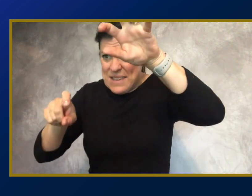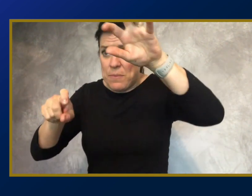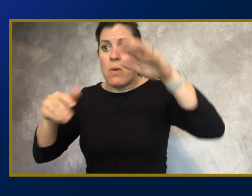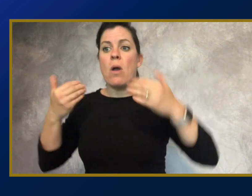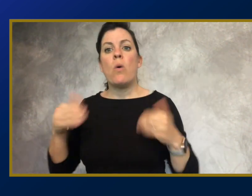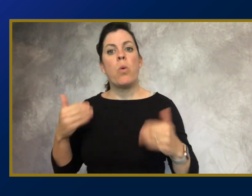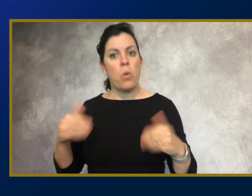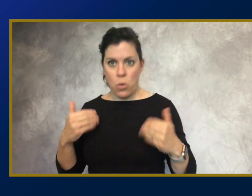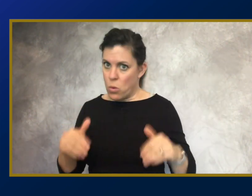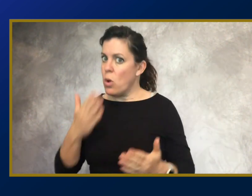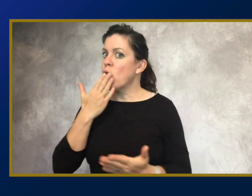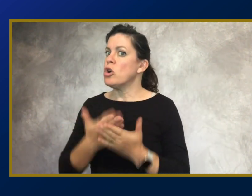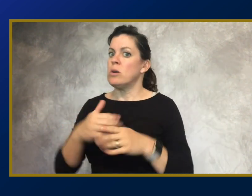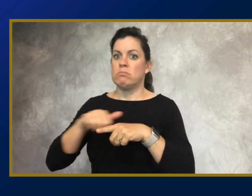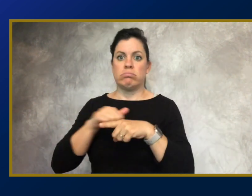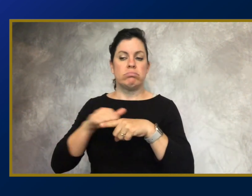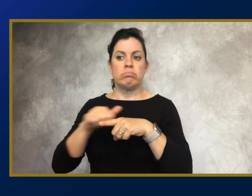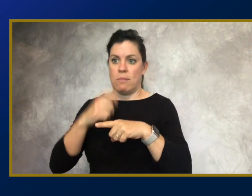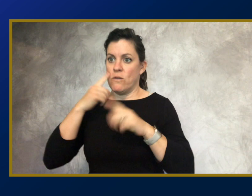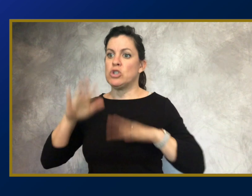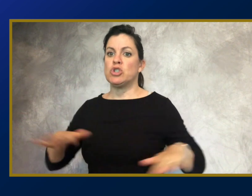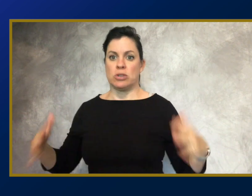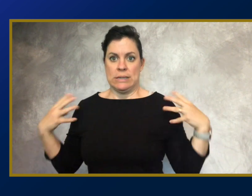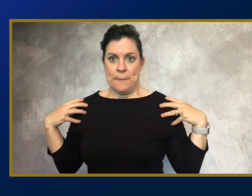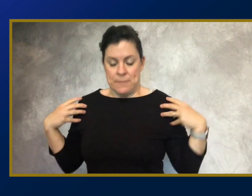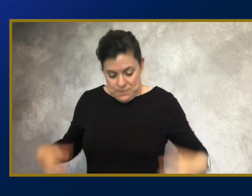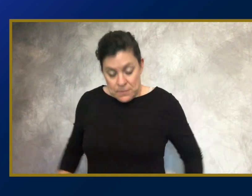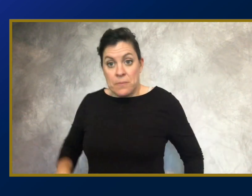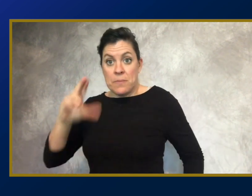rise. So, you're pushing and pulling through your hips and shoulders and you're still maintaining